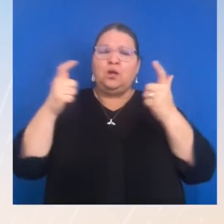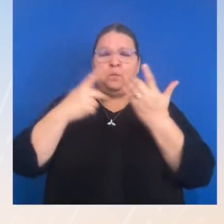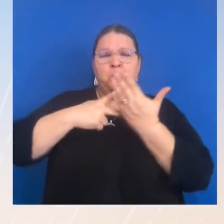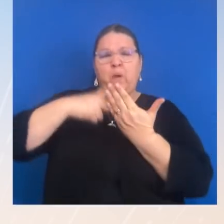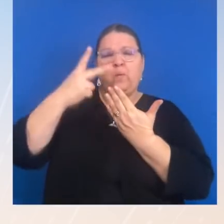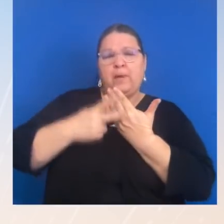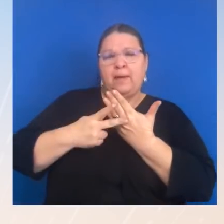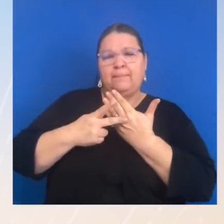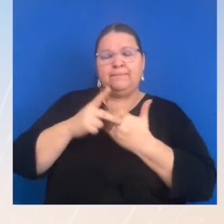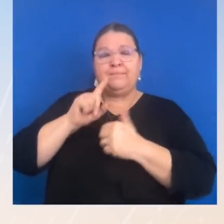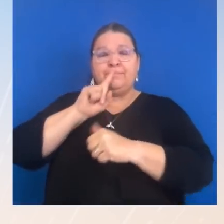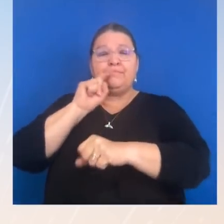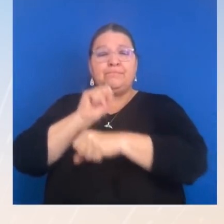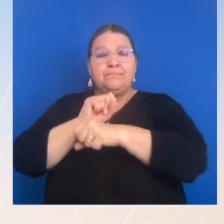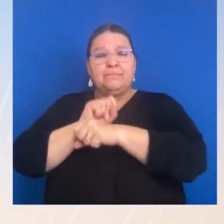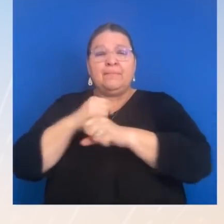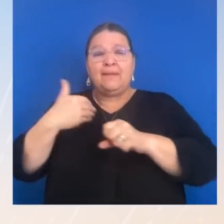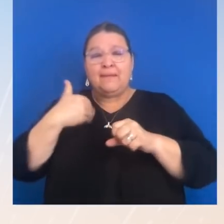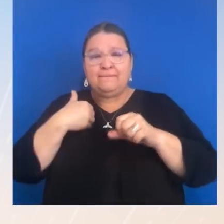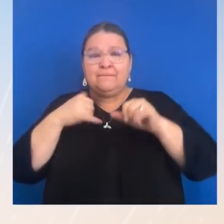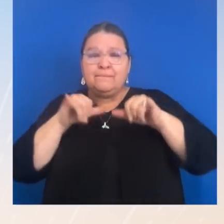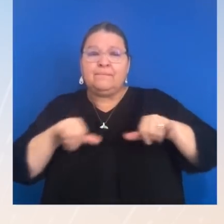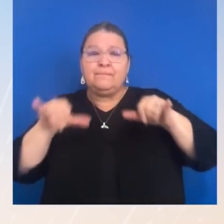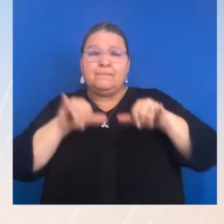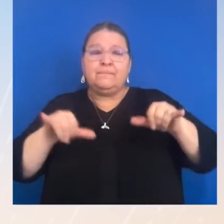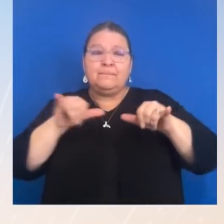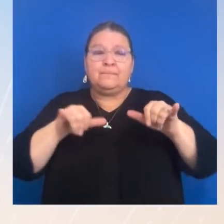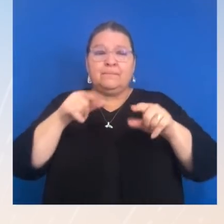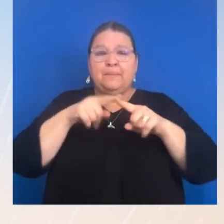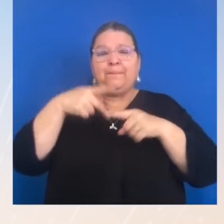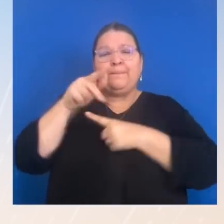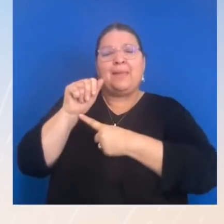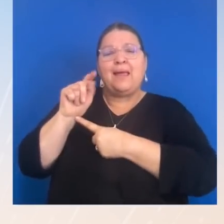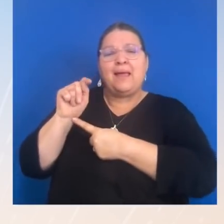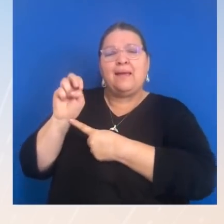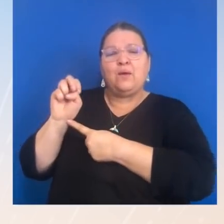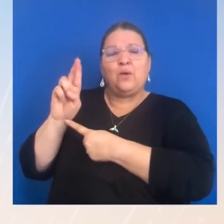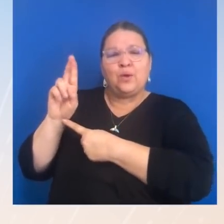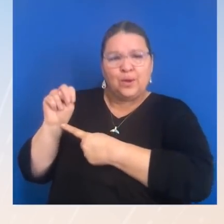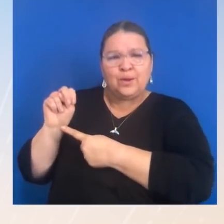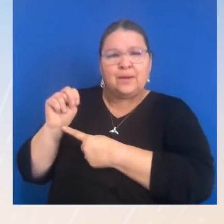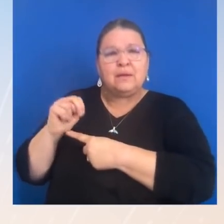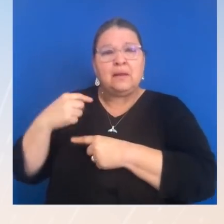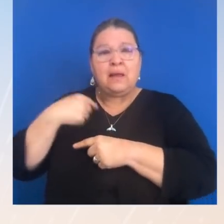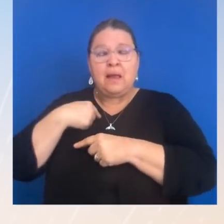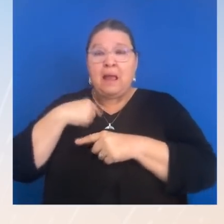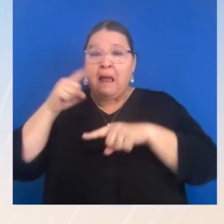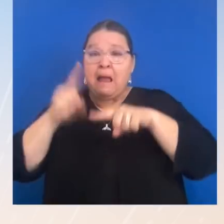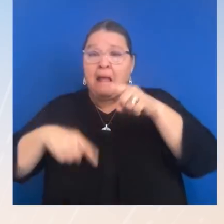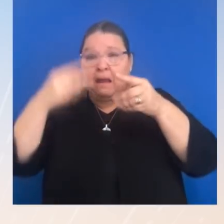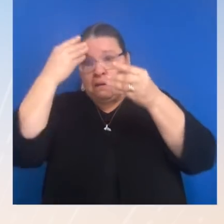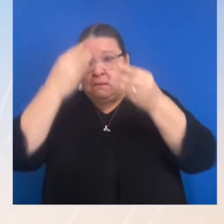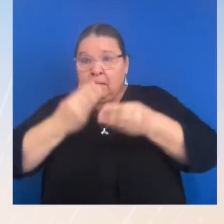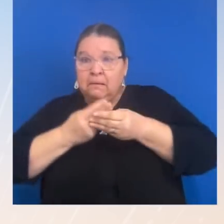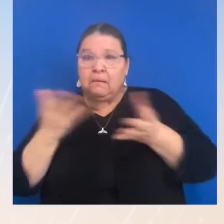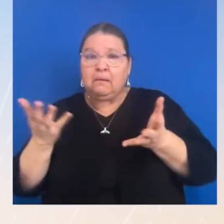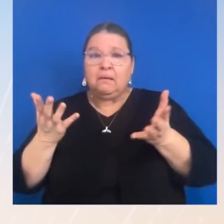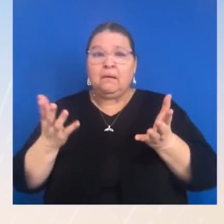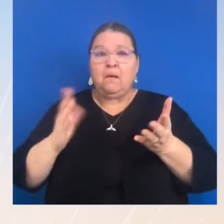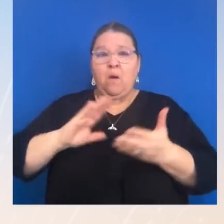While I'm not going to get into specific intelligence, we look at all of those factors. And we also know, and one of the reasons --